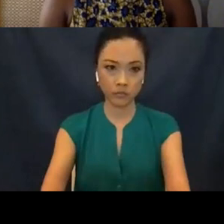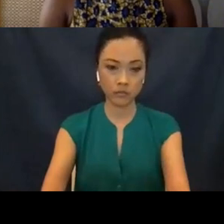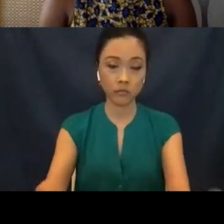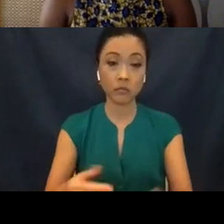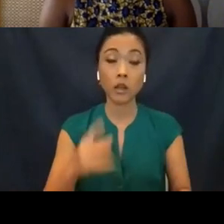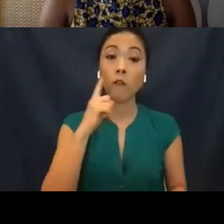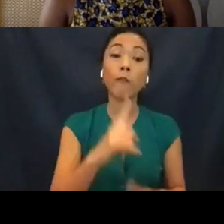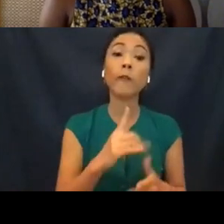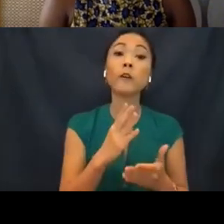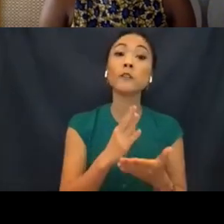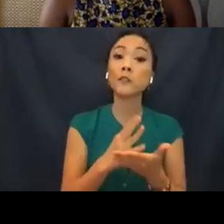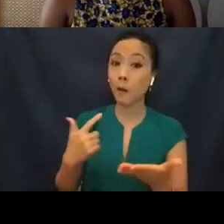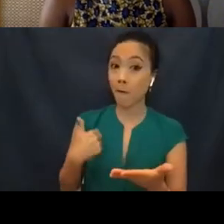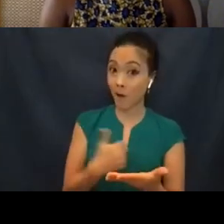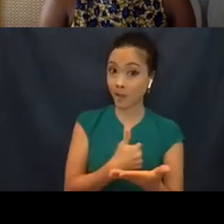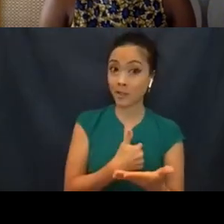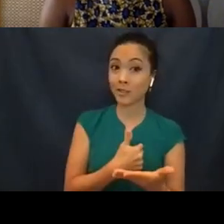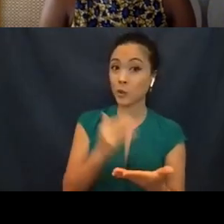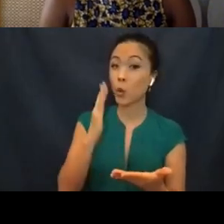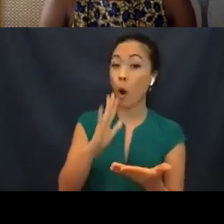it is going to be harder to be nimble in this conversation.